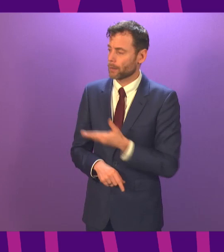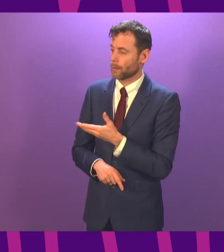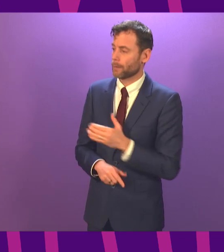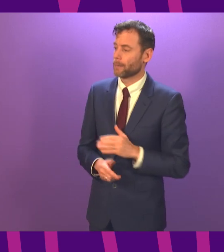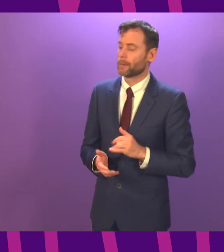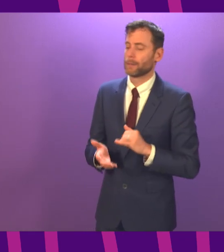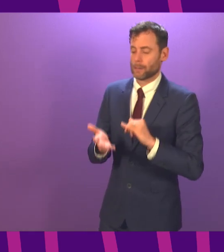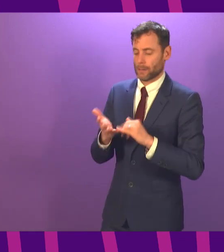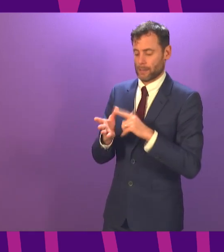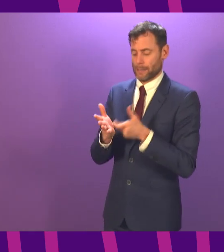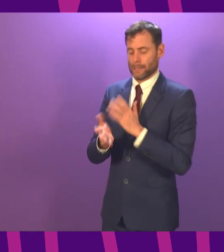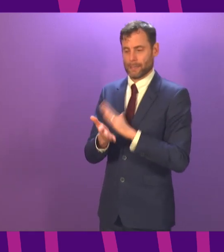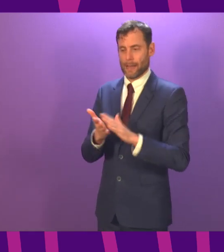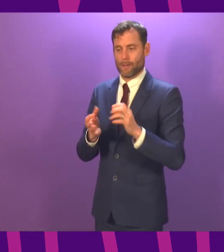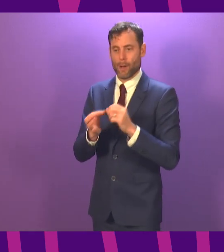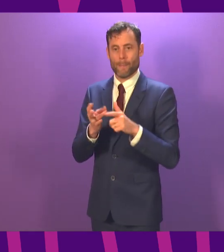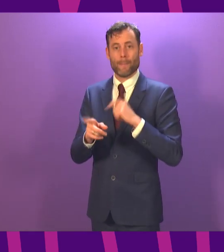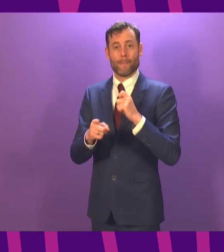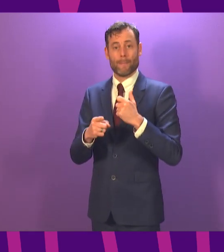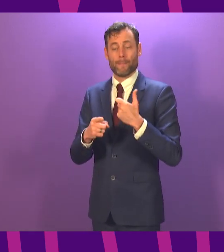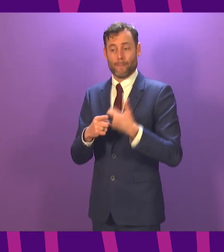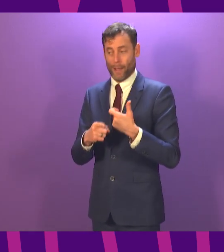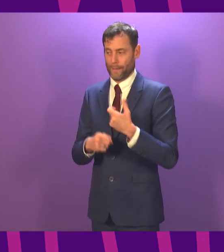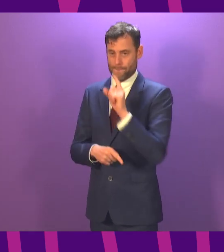The Presiding Officer: I will go to Sarah Boyack while we try to reconnect to Neil Findlay.